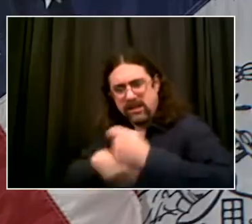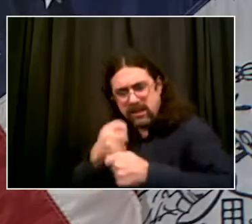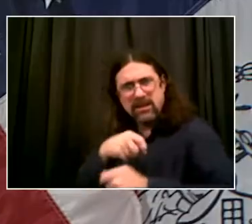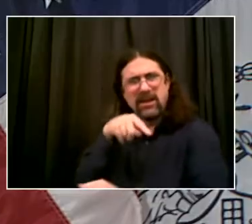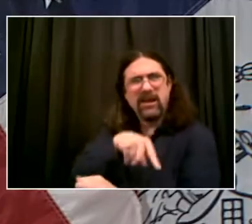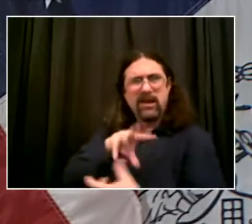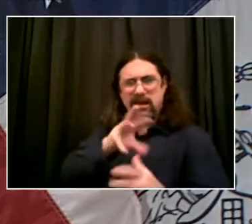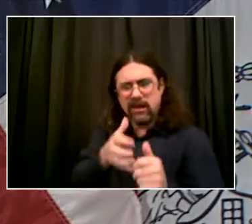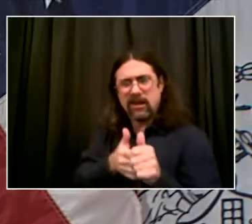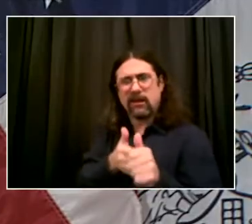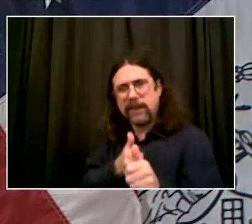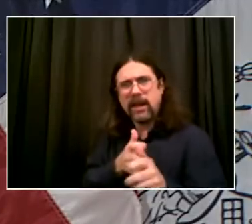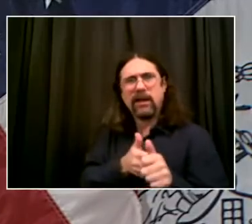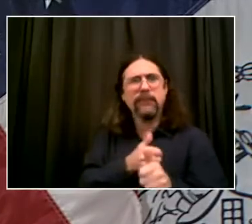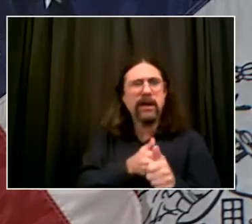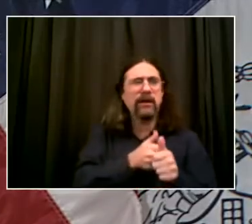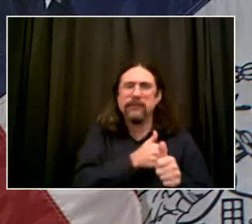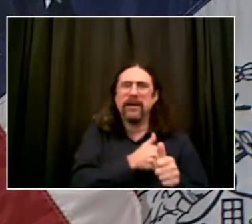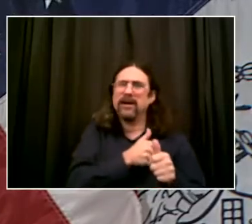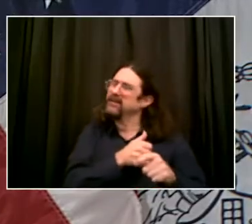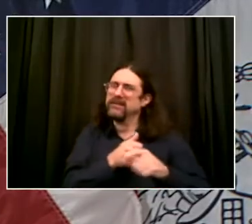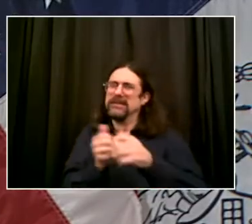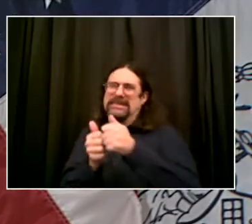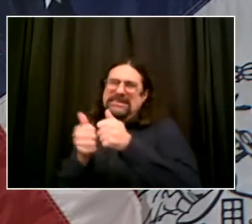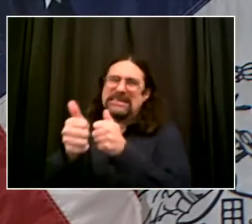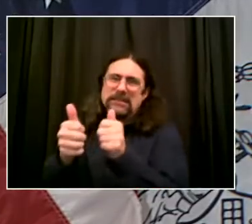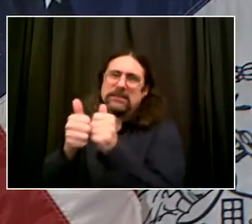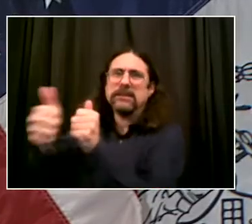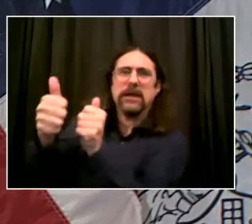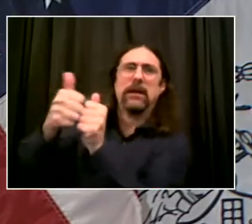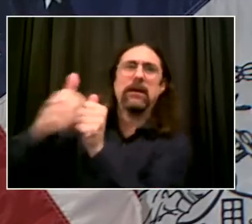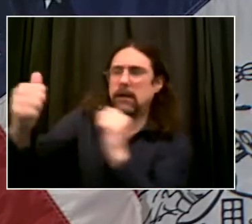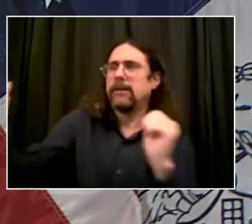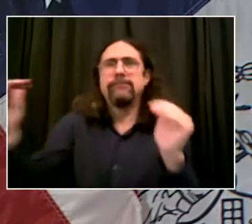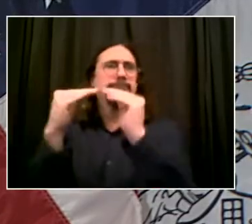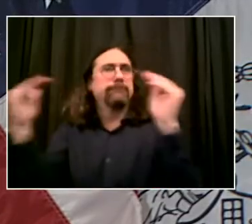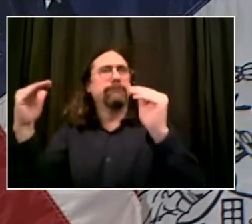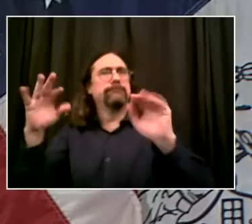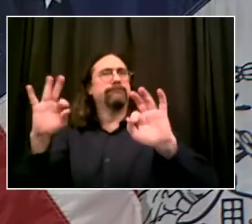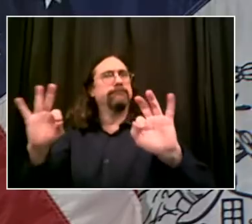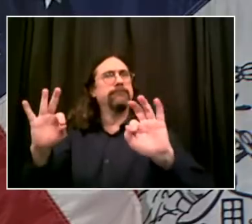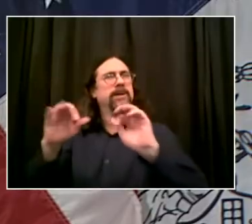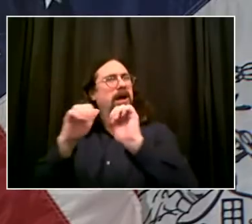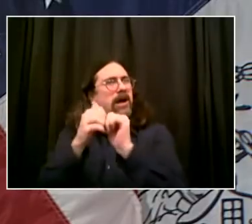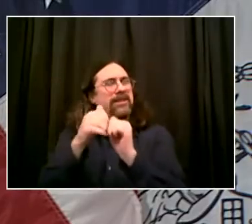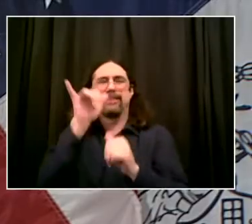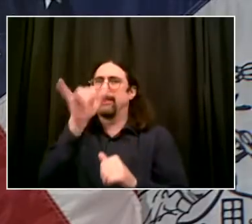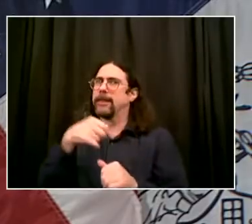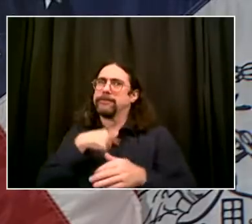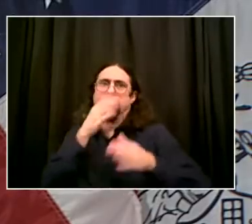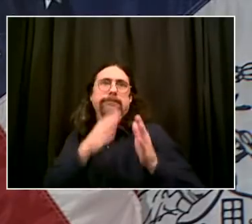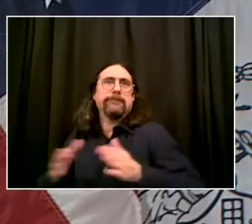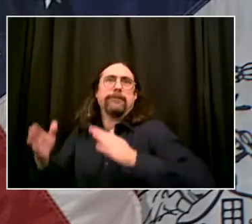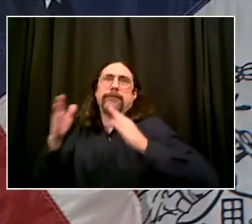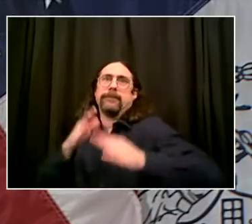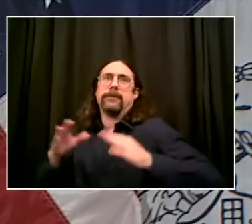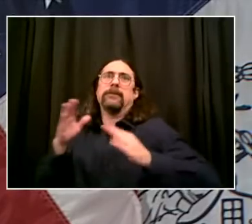WE NEED TO MAKE SURE THAT THE WAY WE ASSESS WHERE HE IS